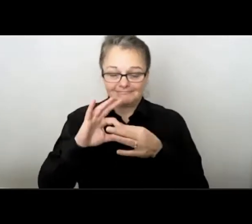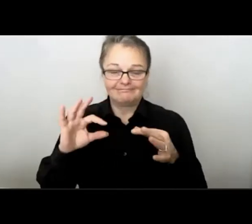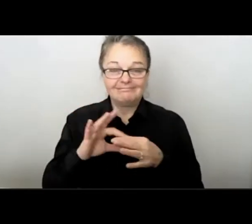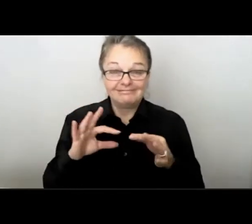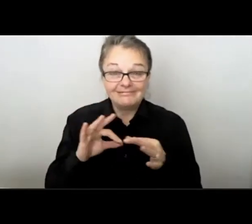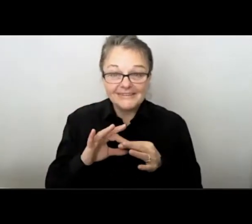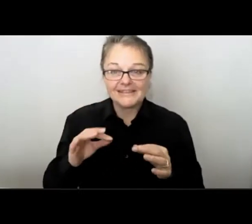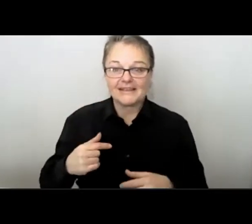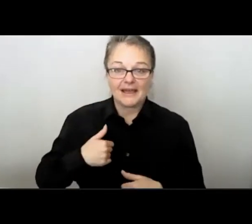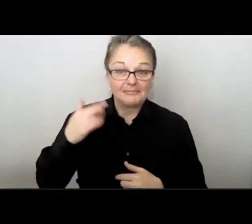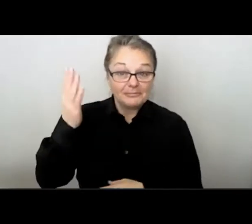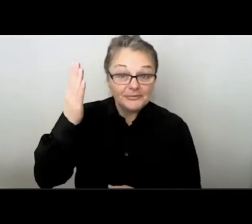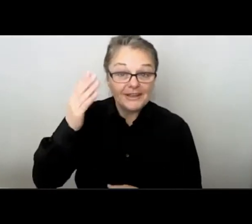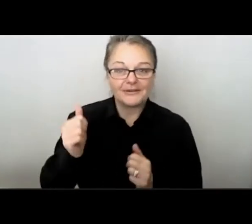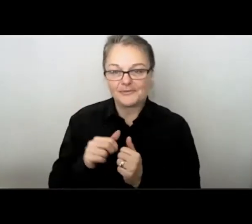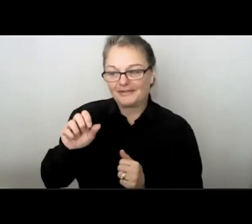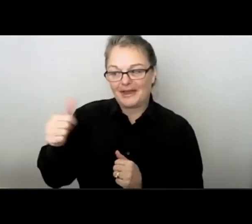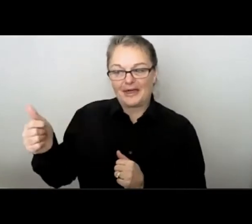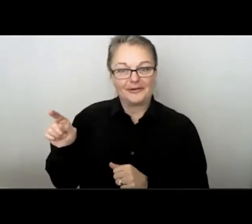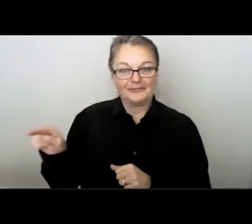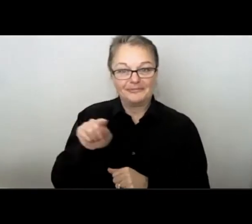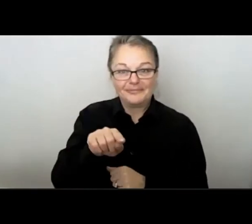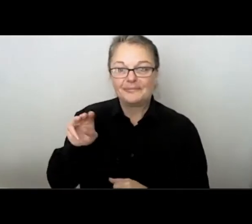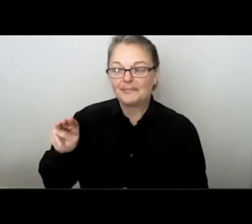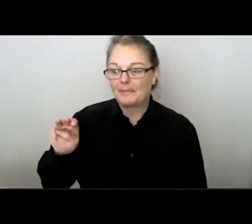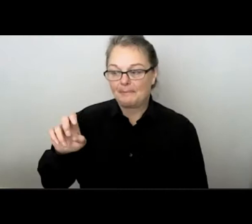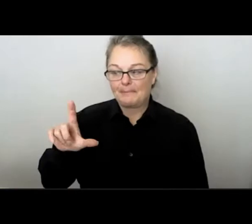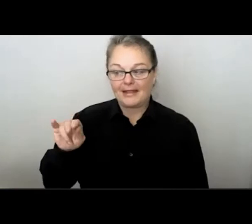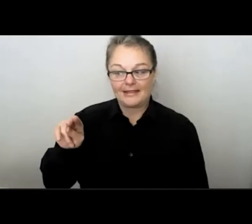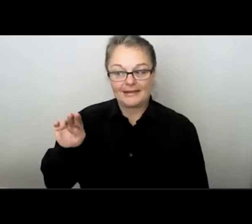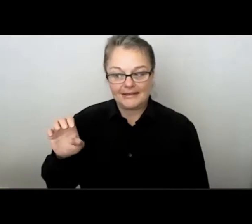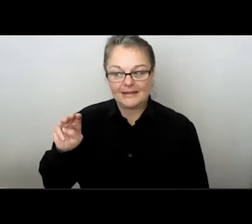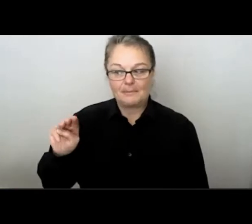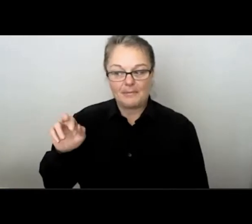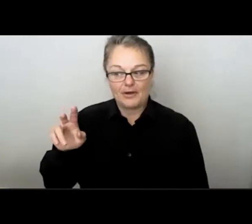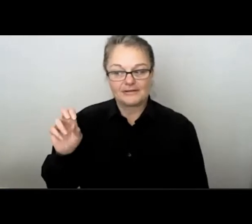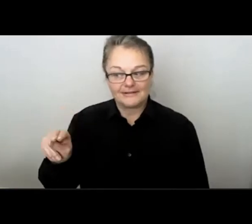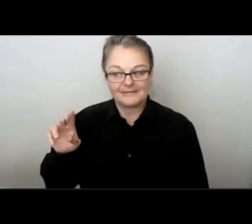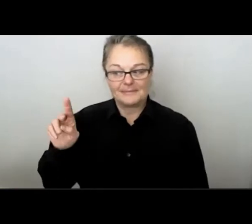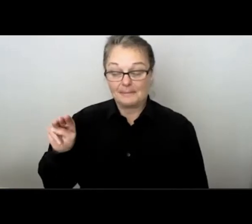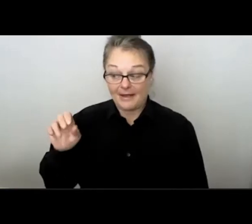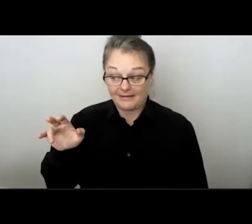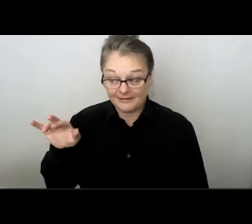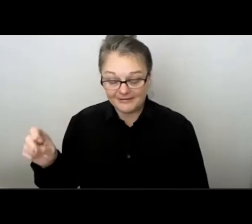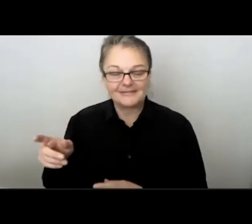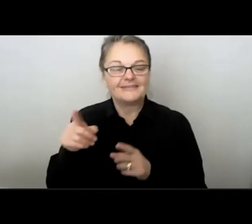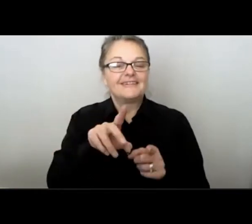MY CO FACILITATORS, MELANIE MARSDEN MEYERS AND DIANNE WINTERMUTE TO DELIVER THE WORKSHOP TODAY.